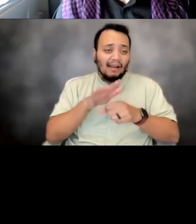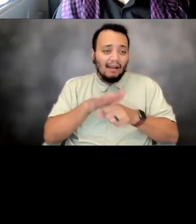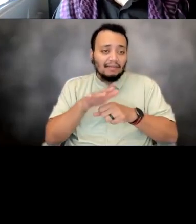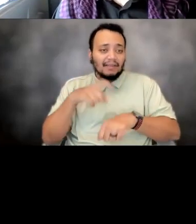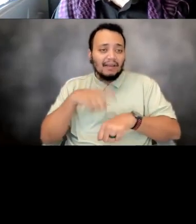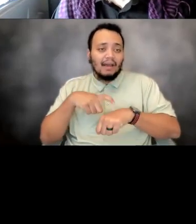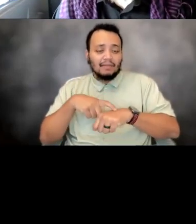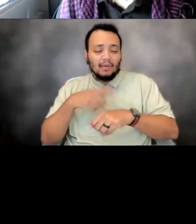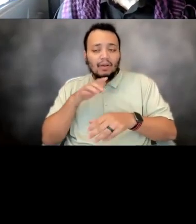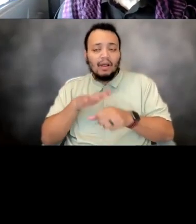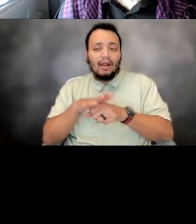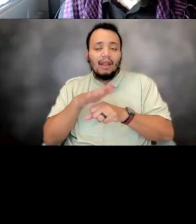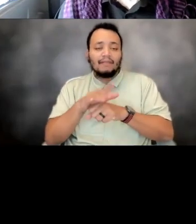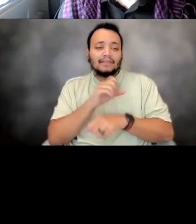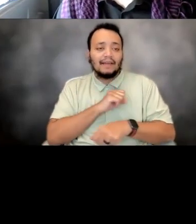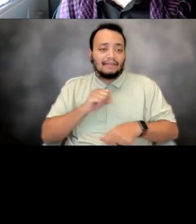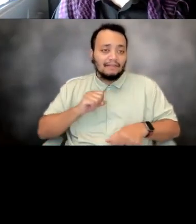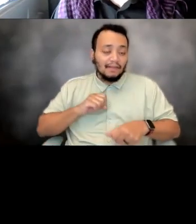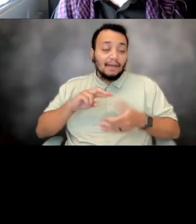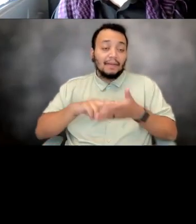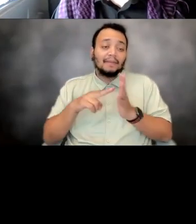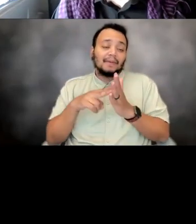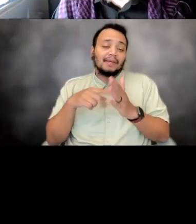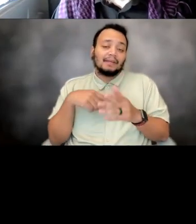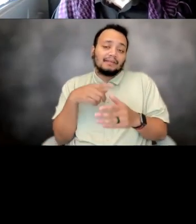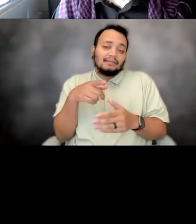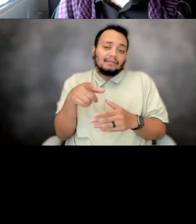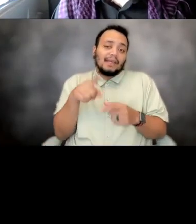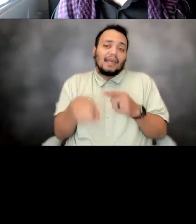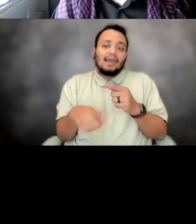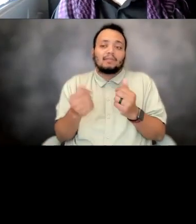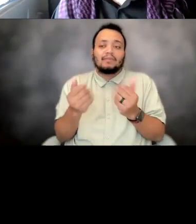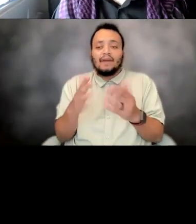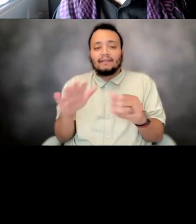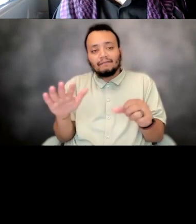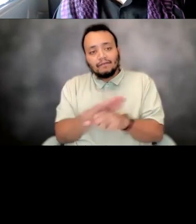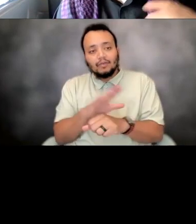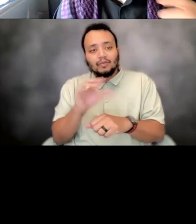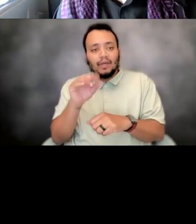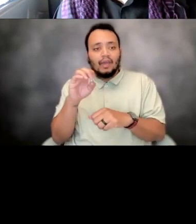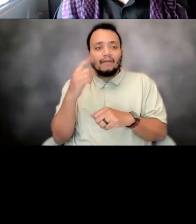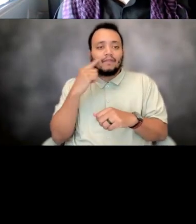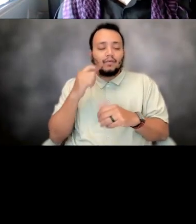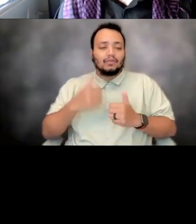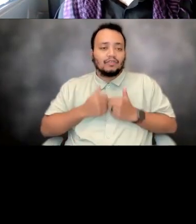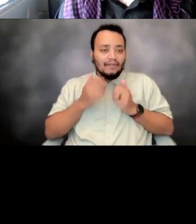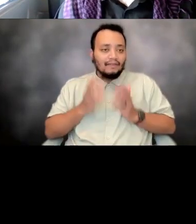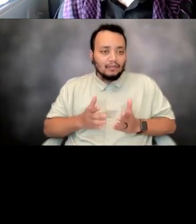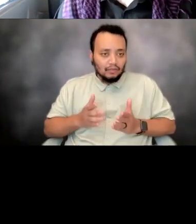it means that survivors don't get the care that they should receive. And so, you know, some of this is a systemic problem